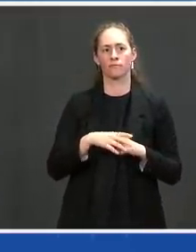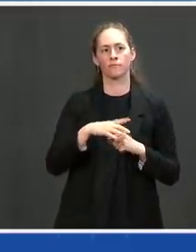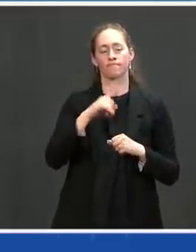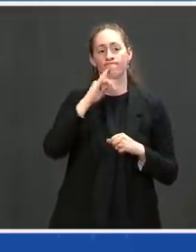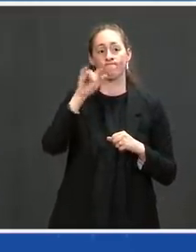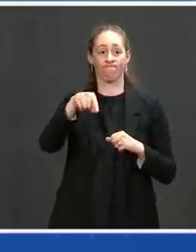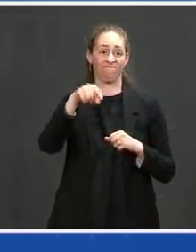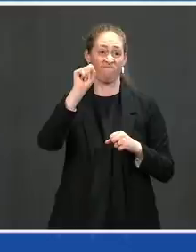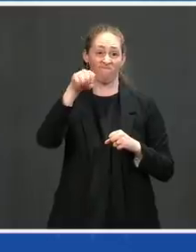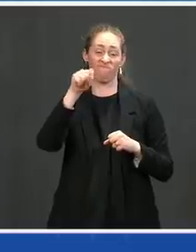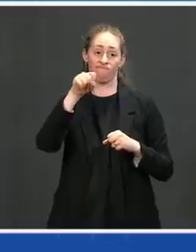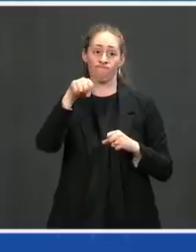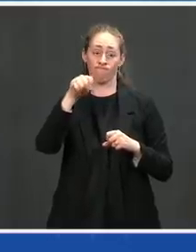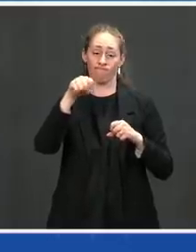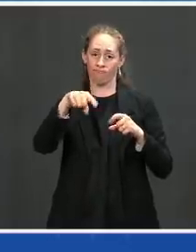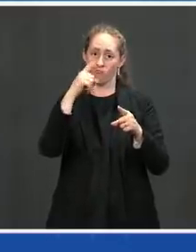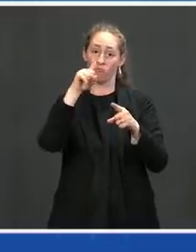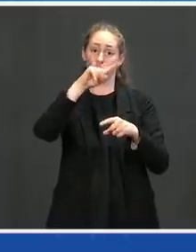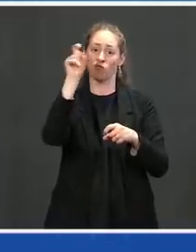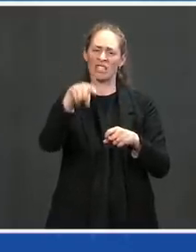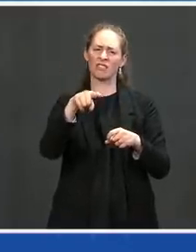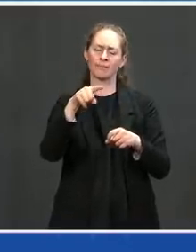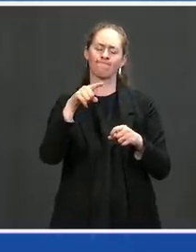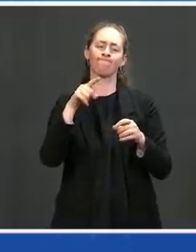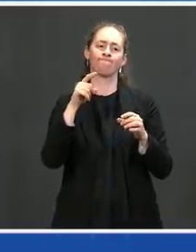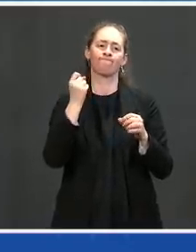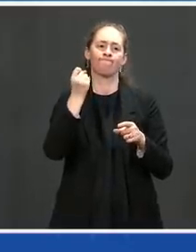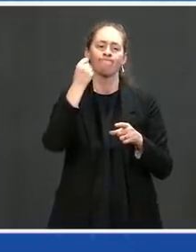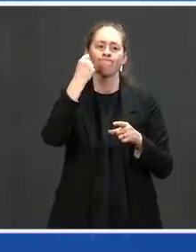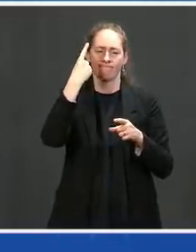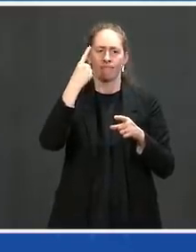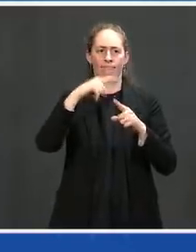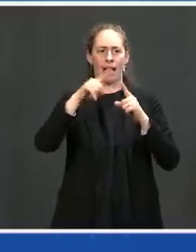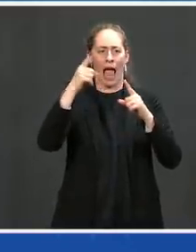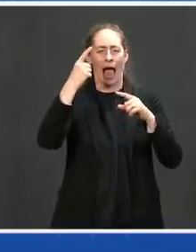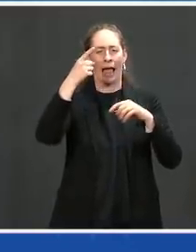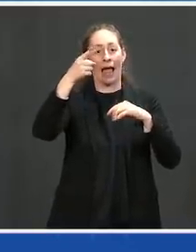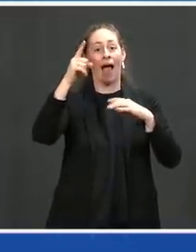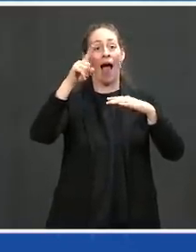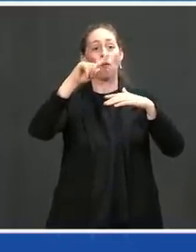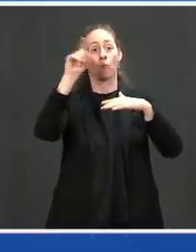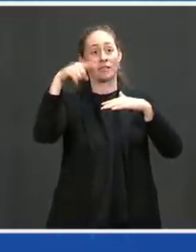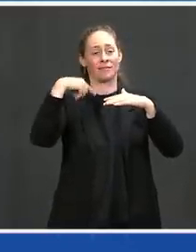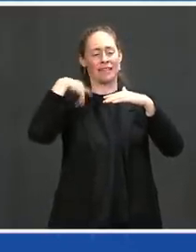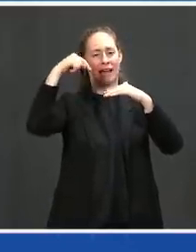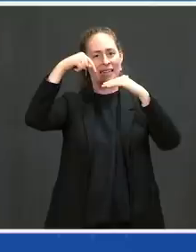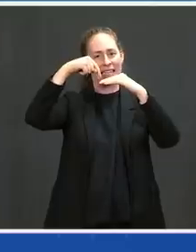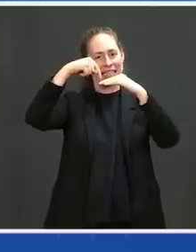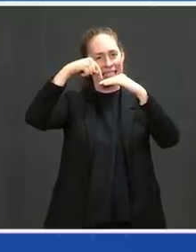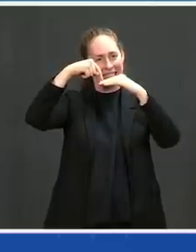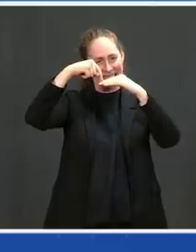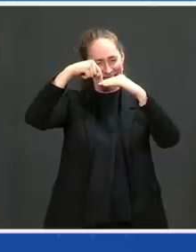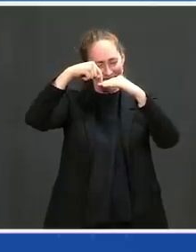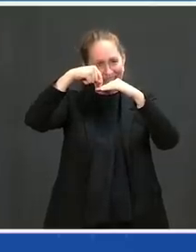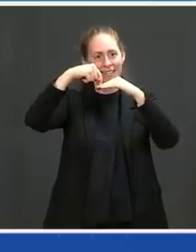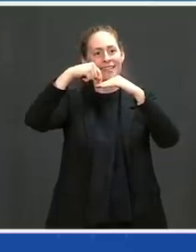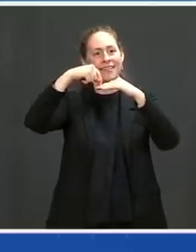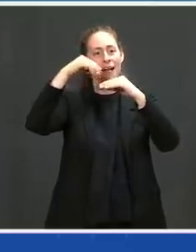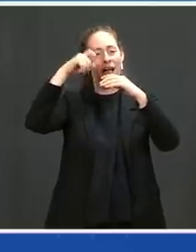but they only touch a smidgen of what the relationship with China really is about.